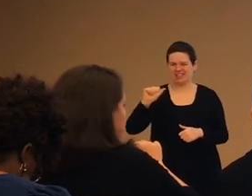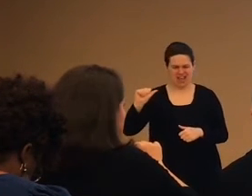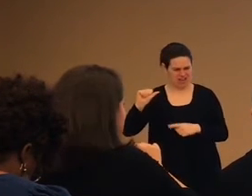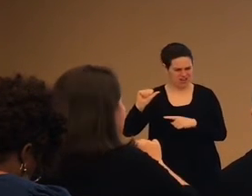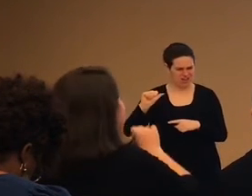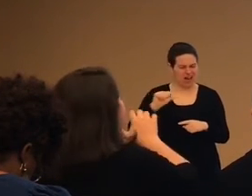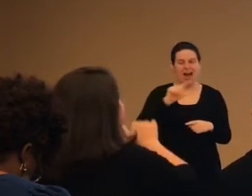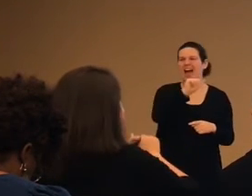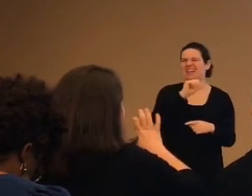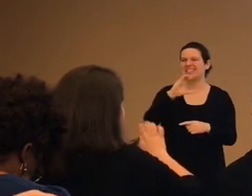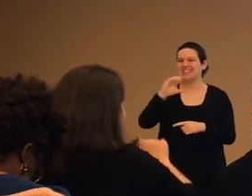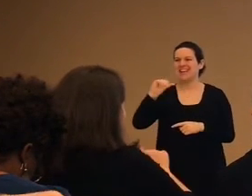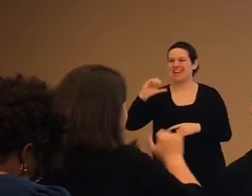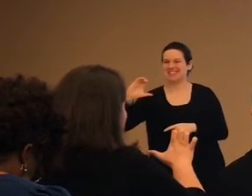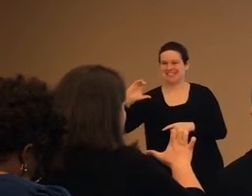AC AC acronyms